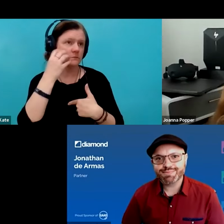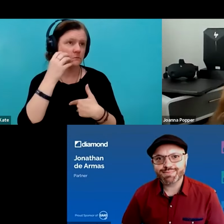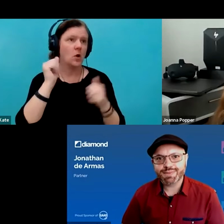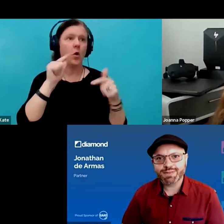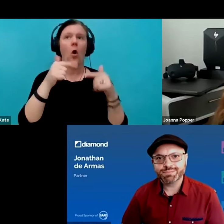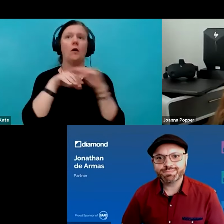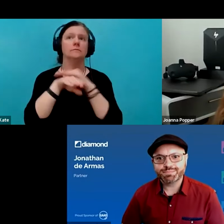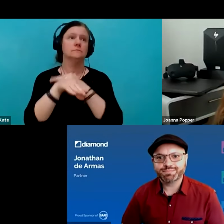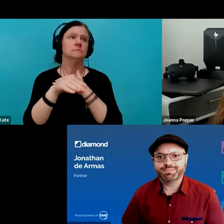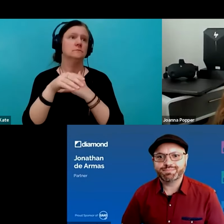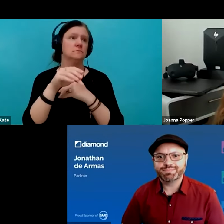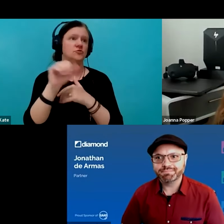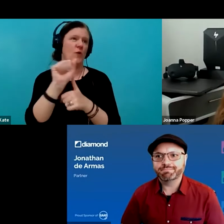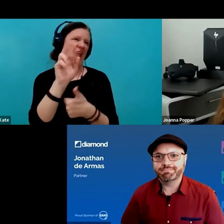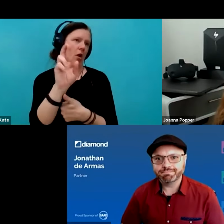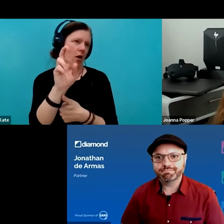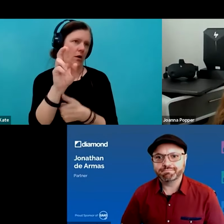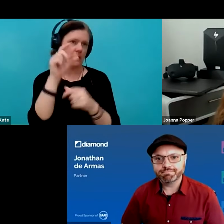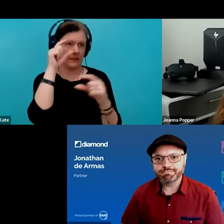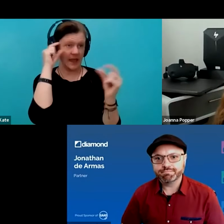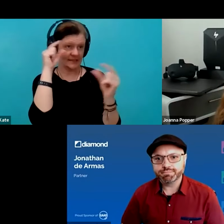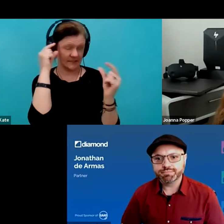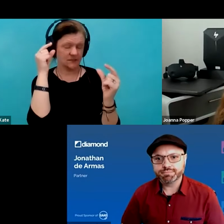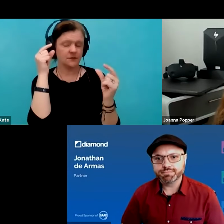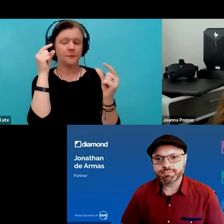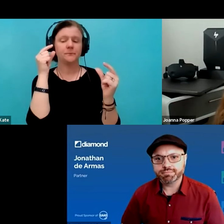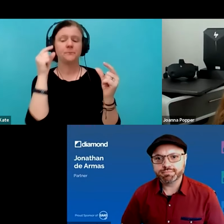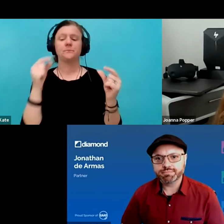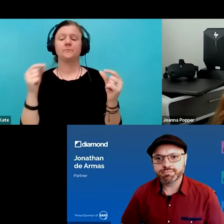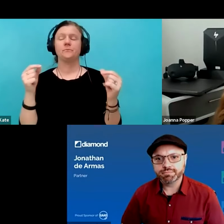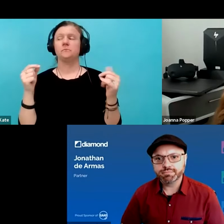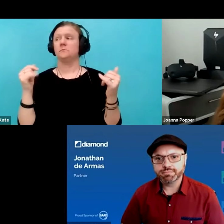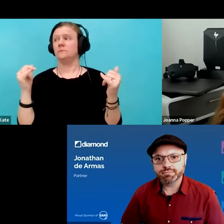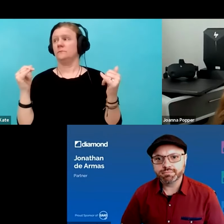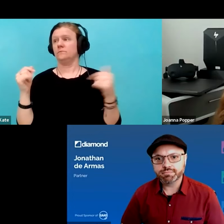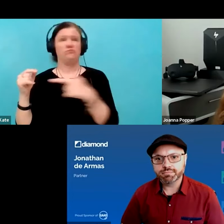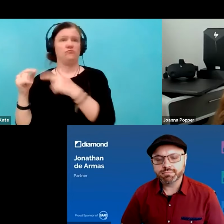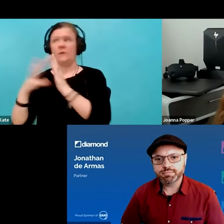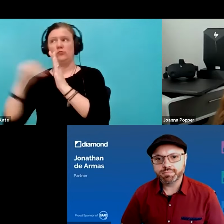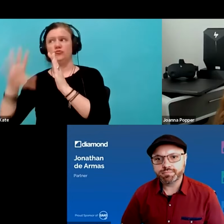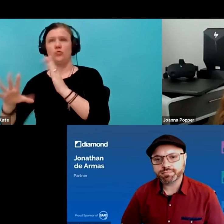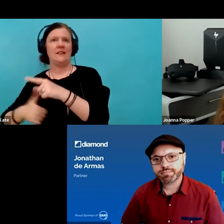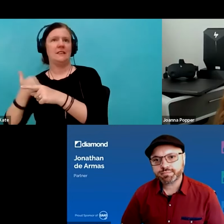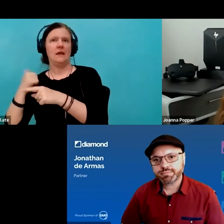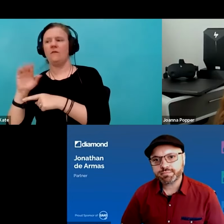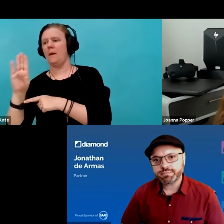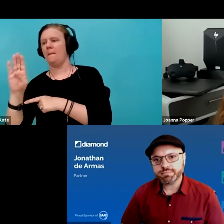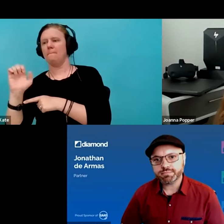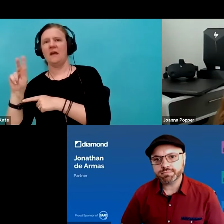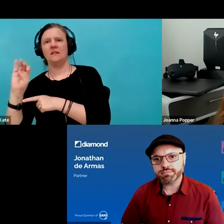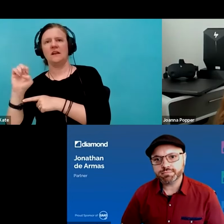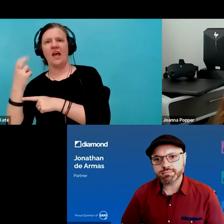consumer AR glasses. Christina Heller: You know, now I'm a student in Bangladesh can train with the